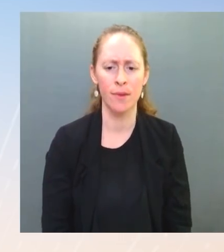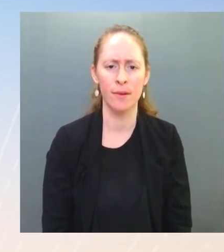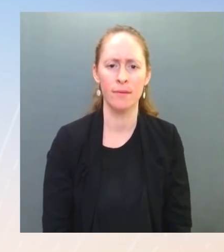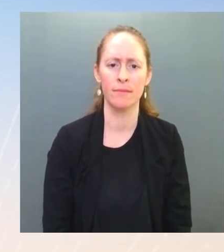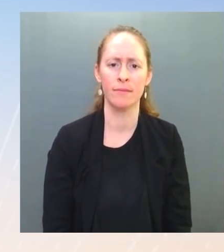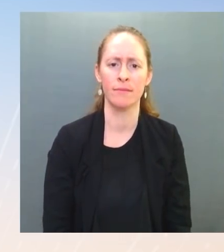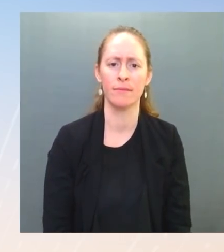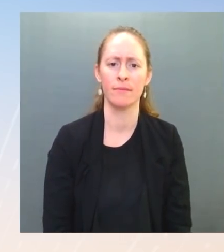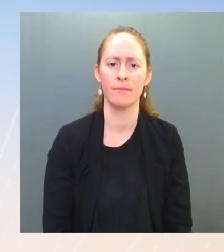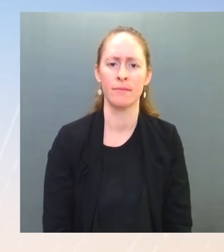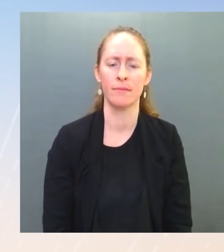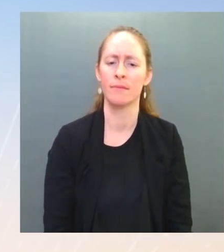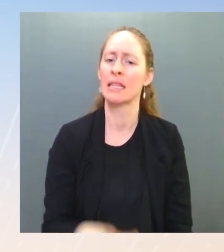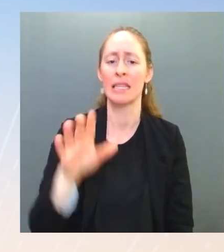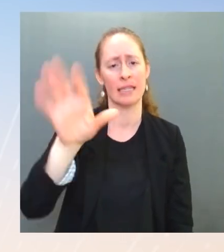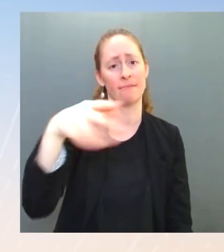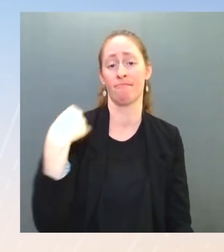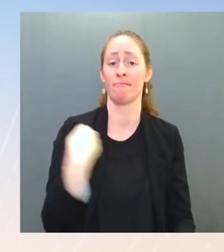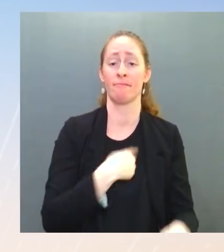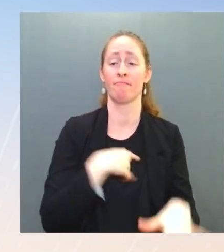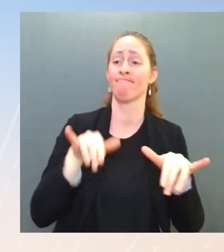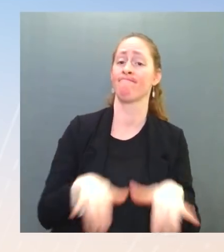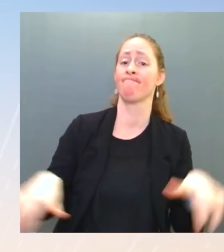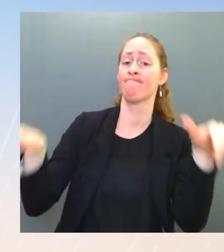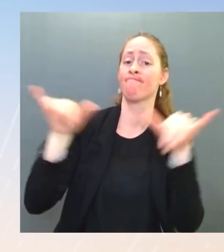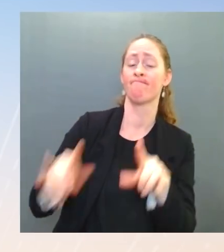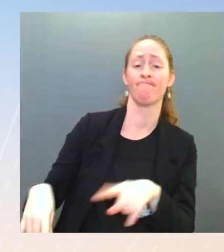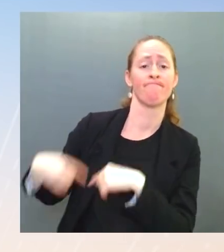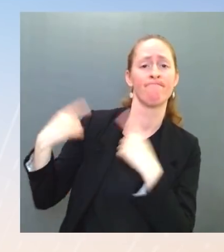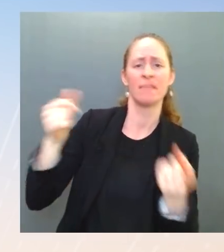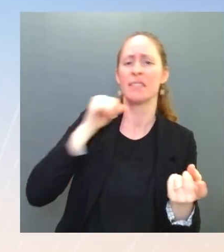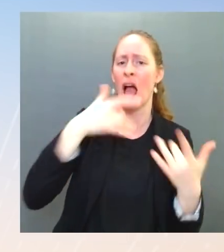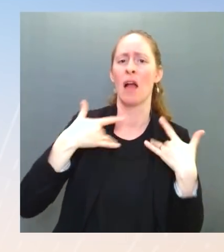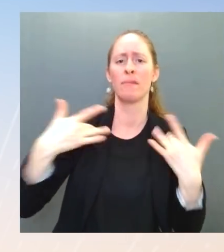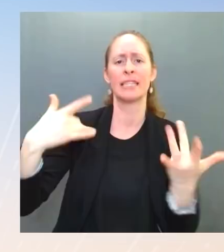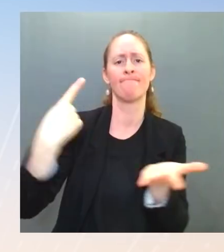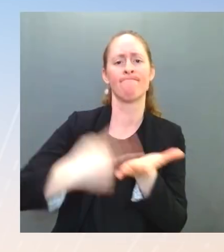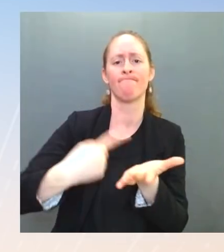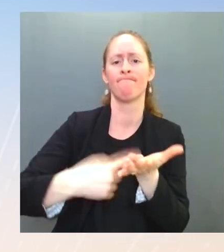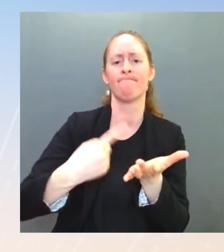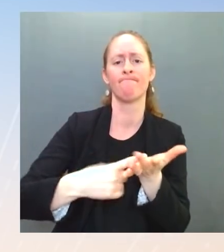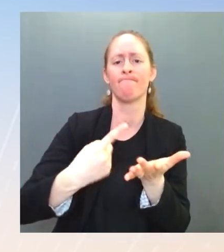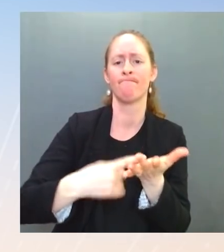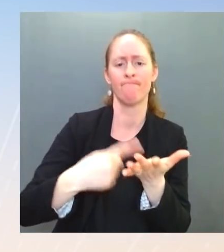in advance of having a privacy act waiver. Once we had a privacy act waiver, we can talk about it more. But historically,